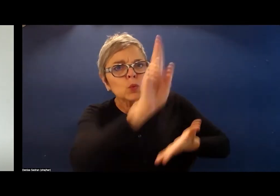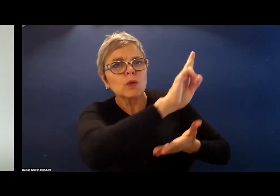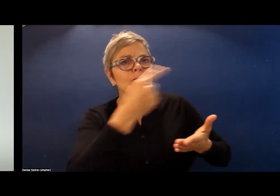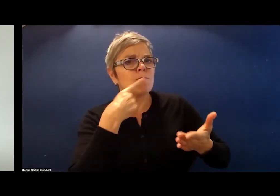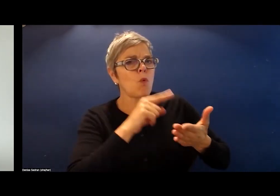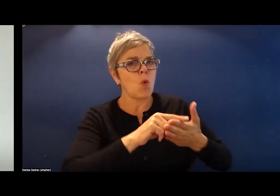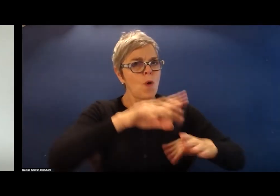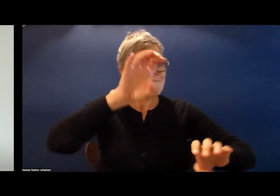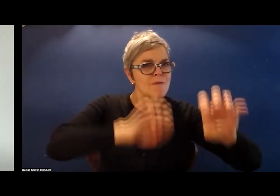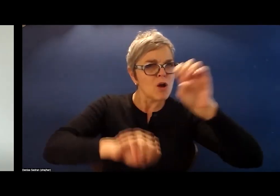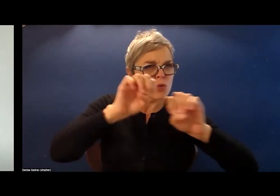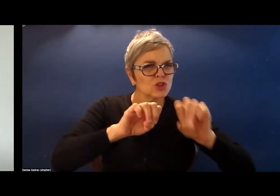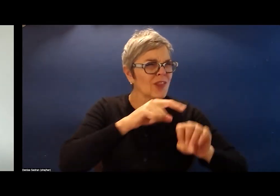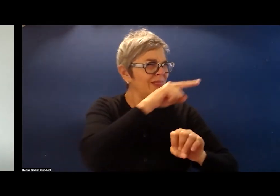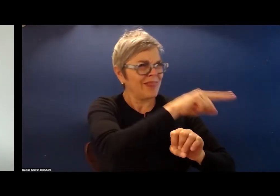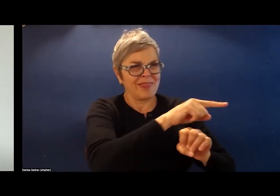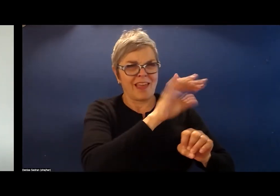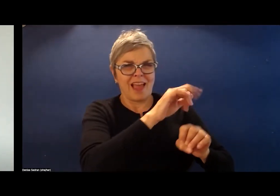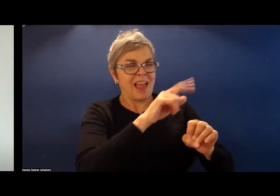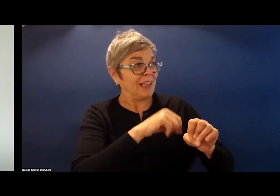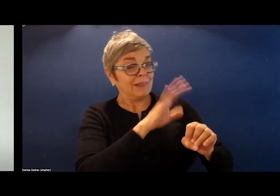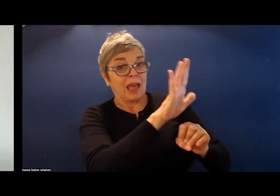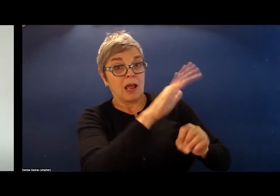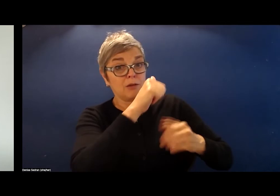exists as antithetical to the Feminist